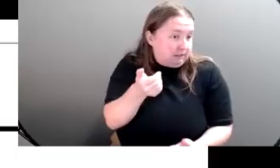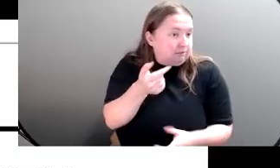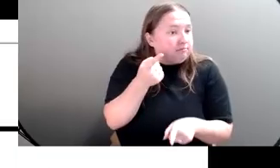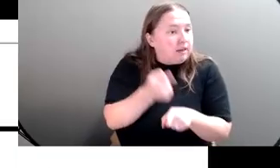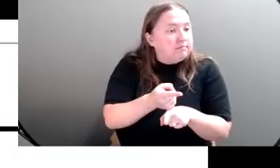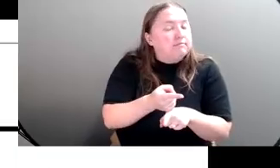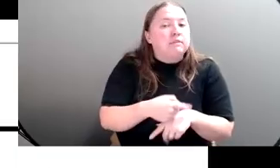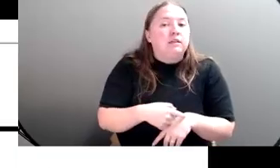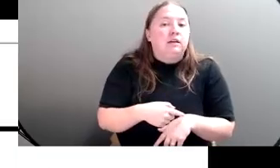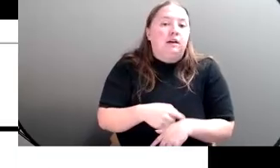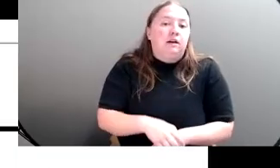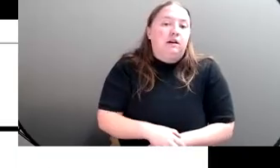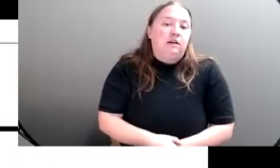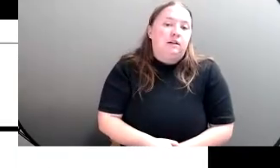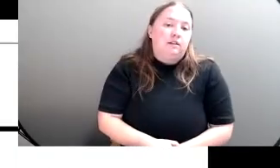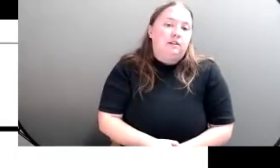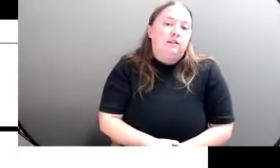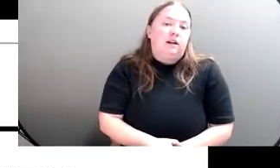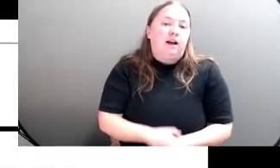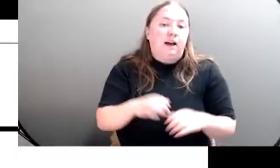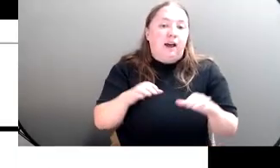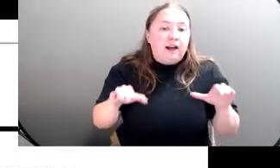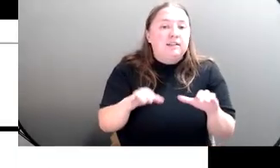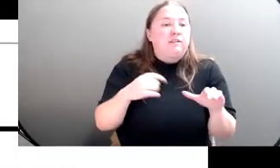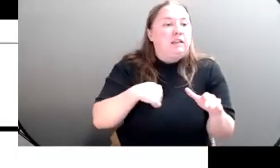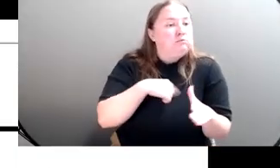And an activity that we designed, which we thought would be